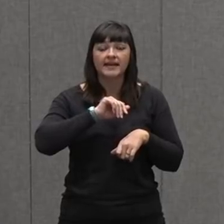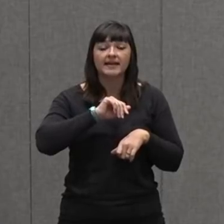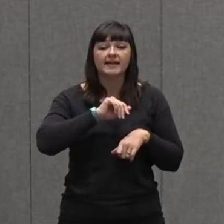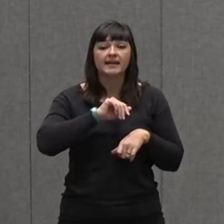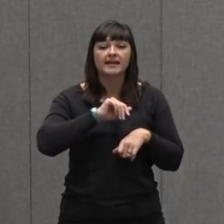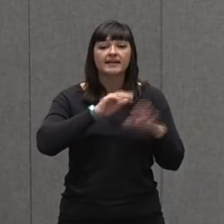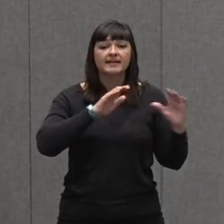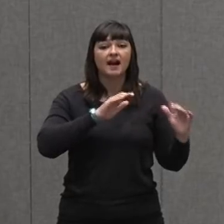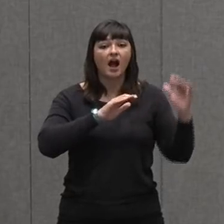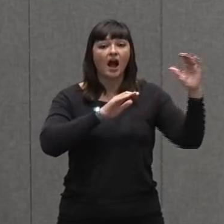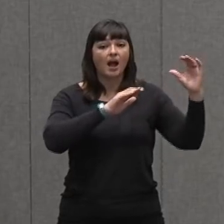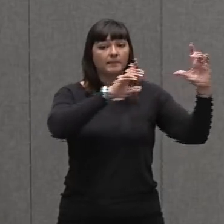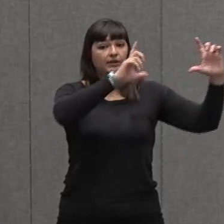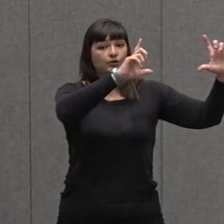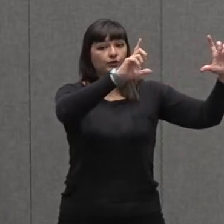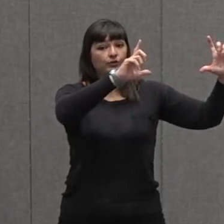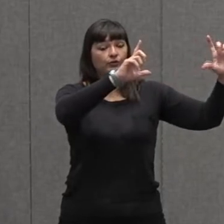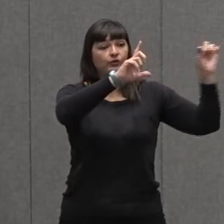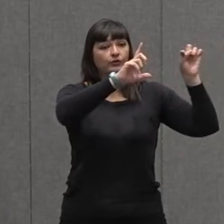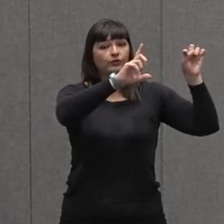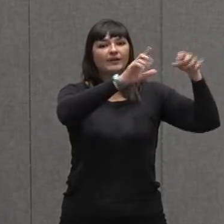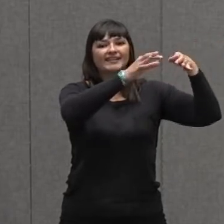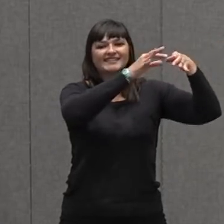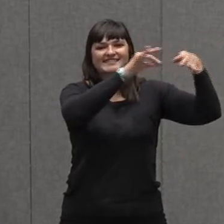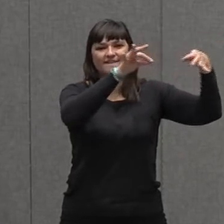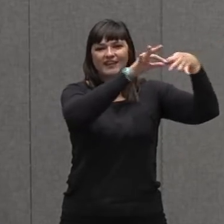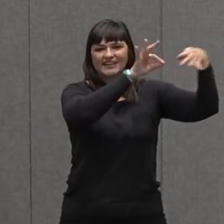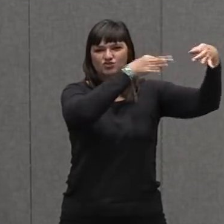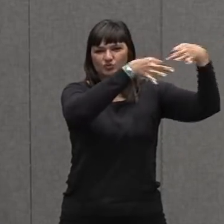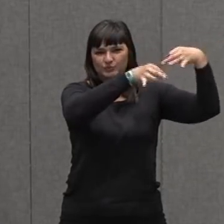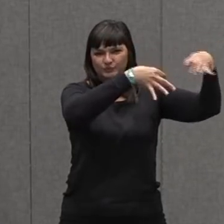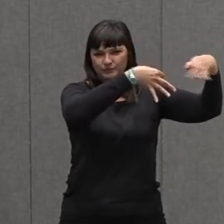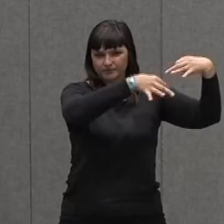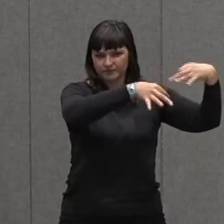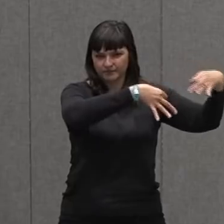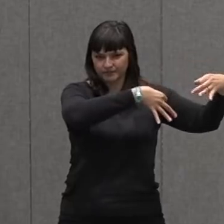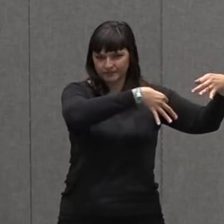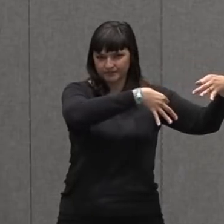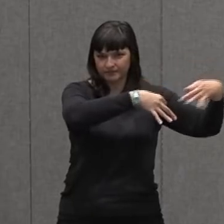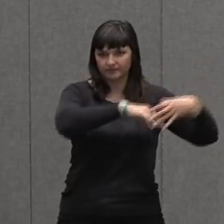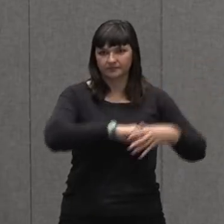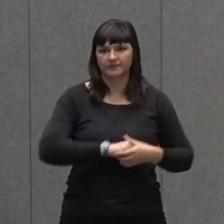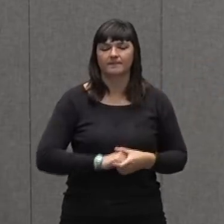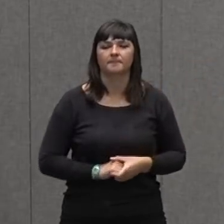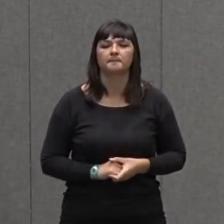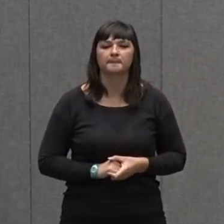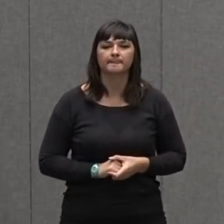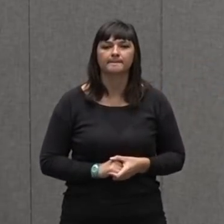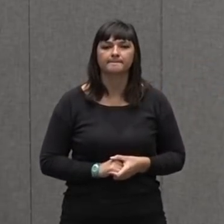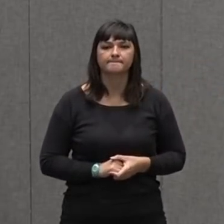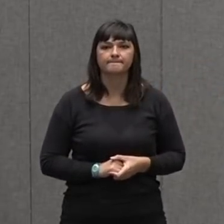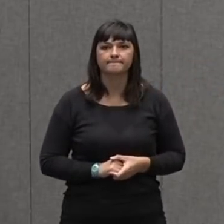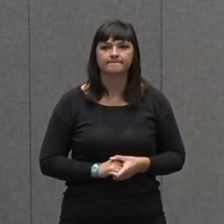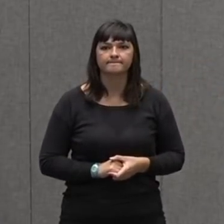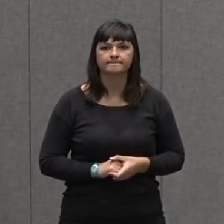that this is where my definition goes. In definition, we're going to use straight from our word of the day.